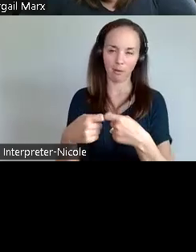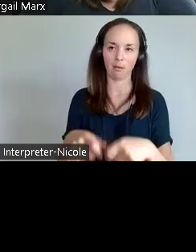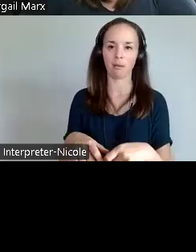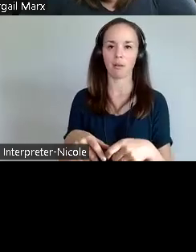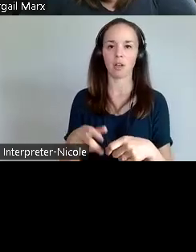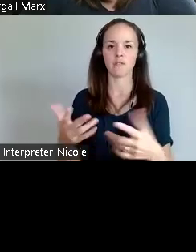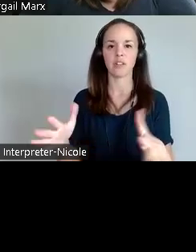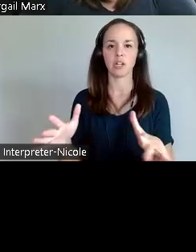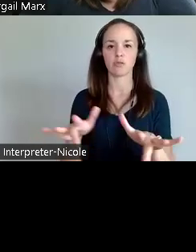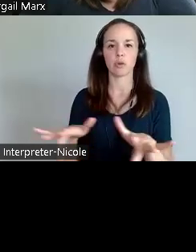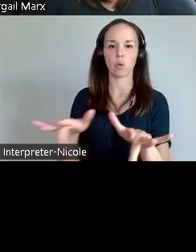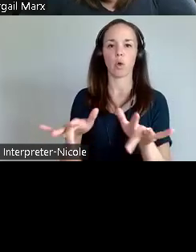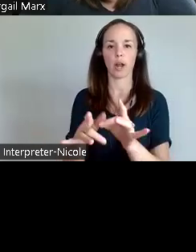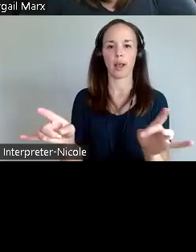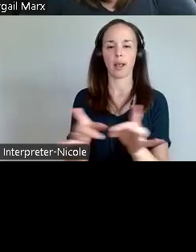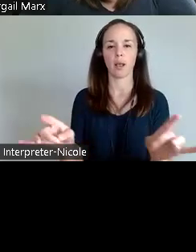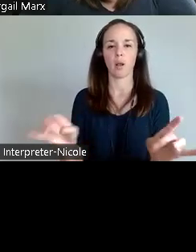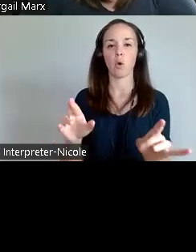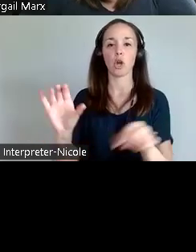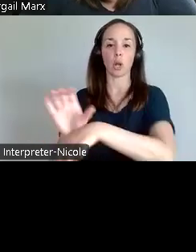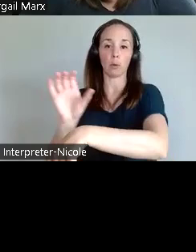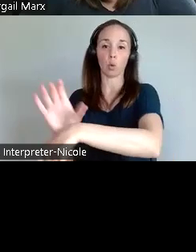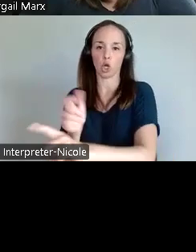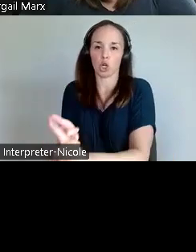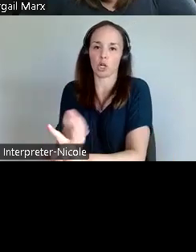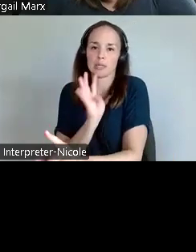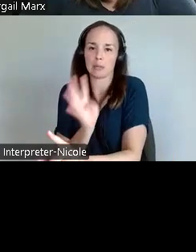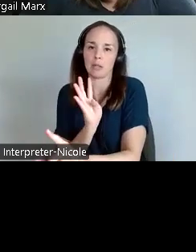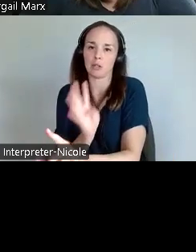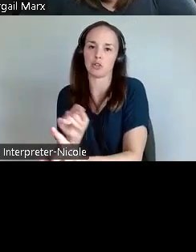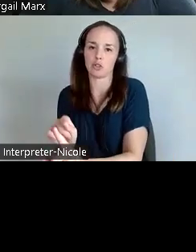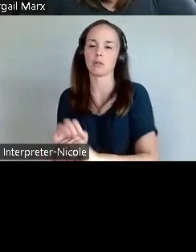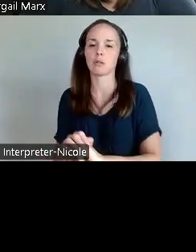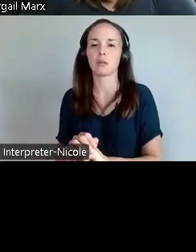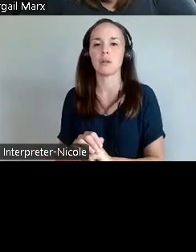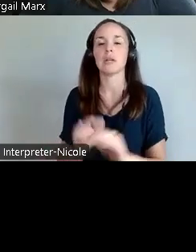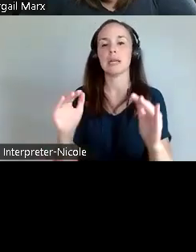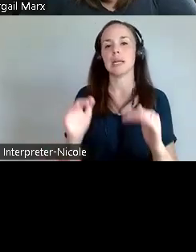or that computerized synthesized speech, and then speech generating devices.